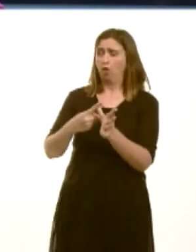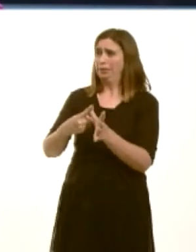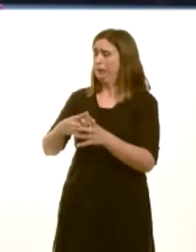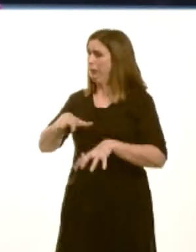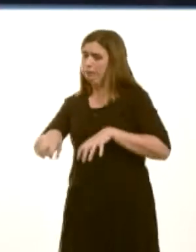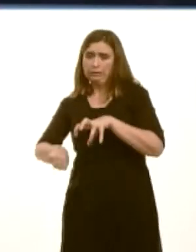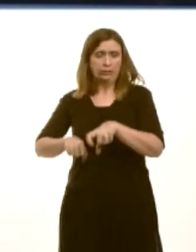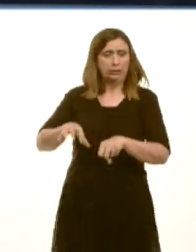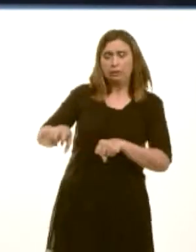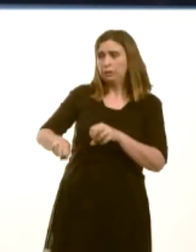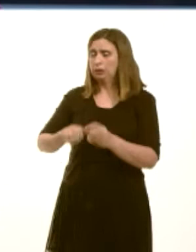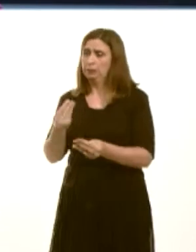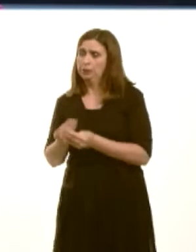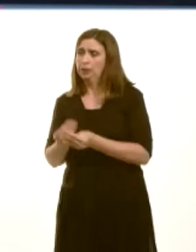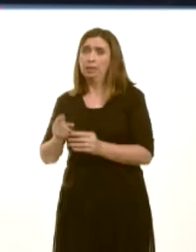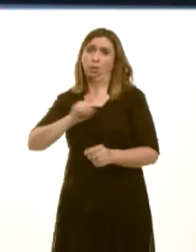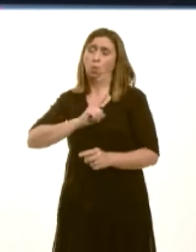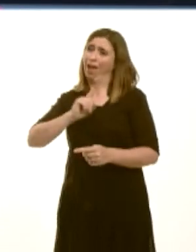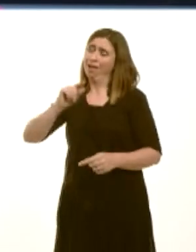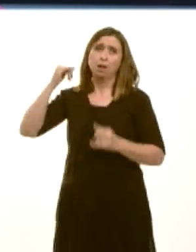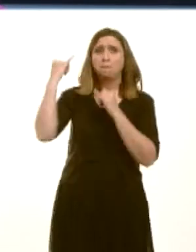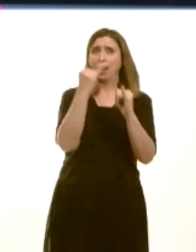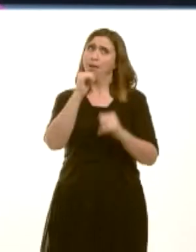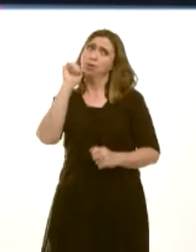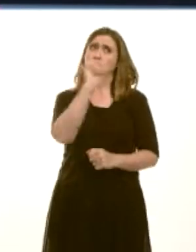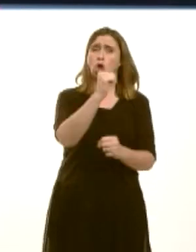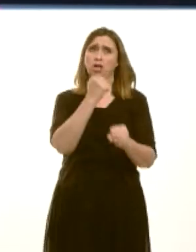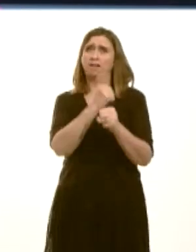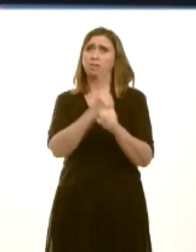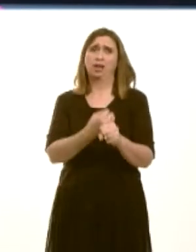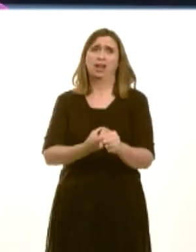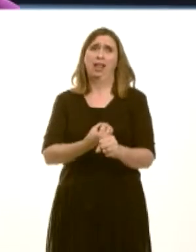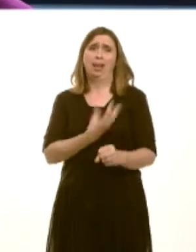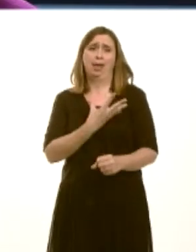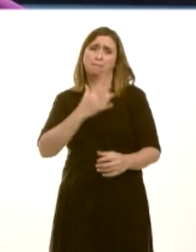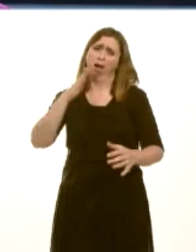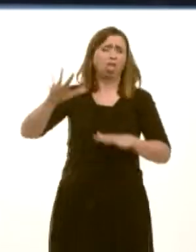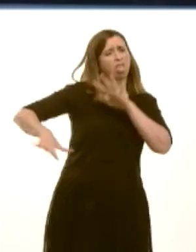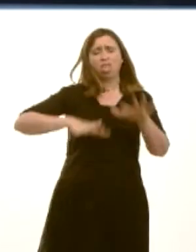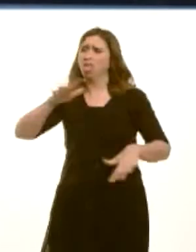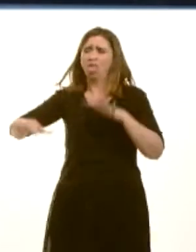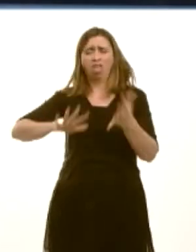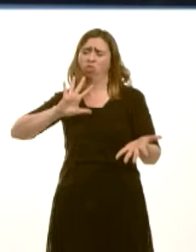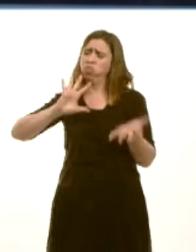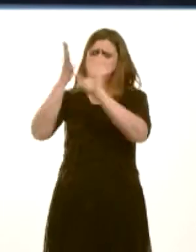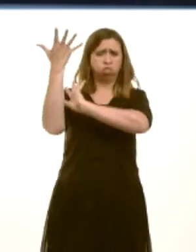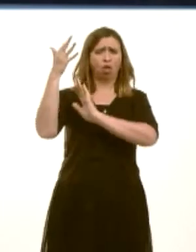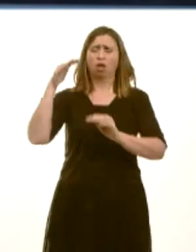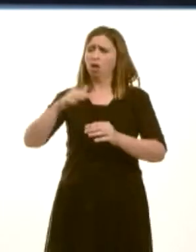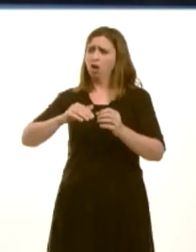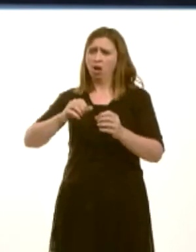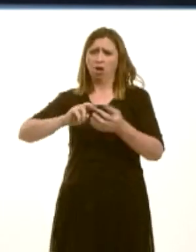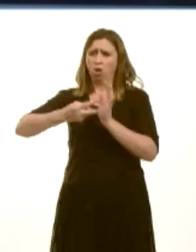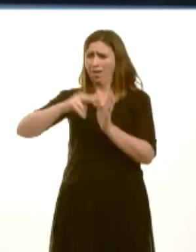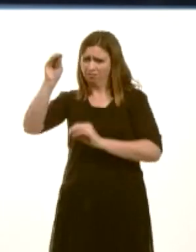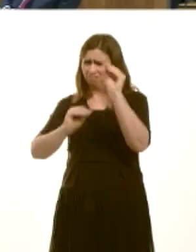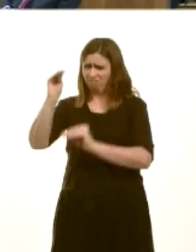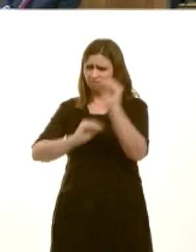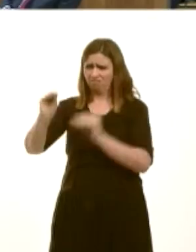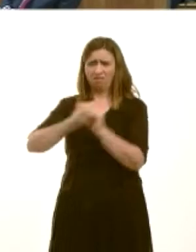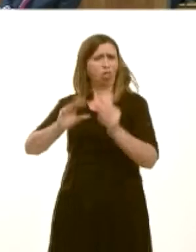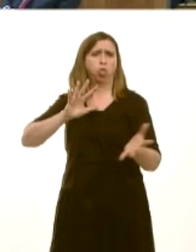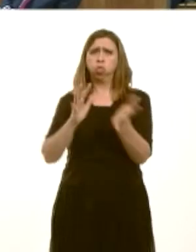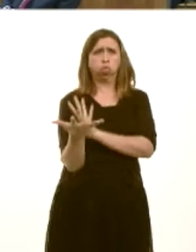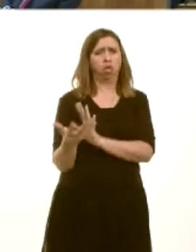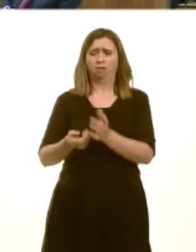of your Governmentís chaos around local government reorganisation. Welsh local authorities are